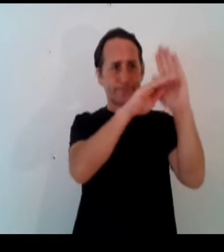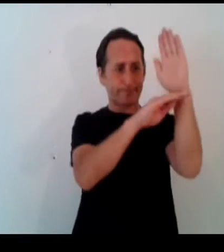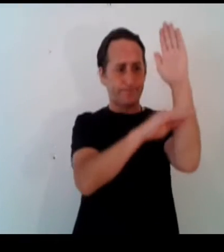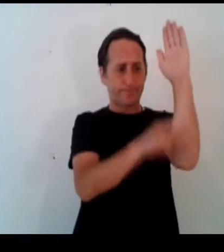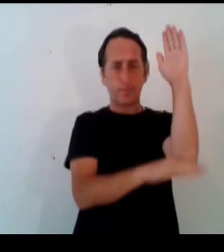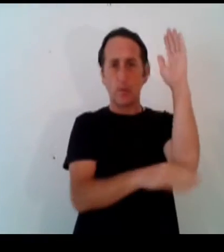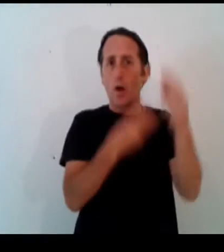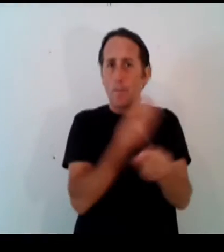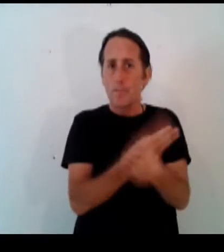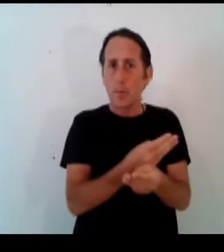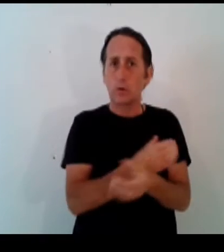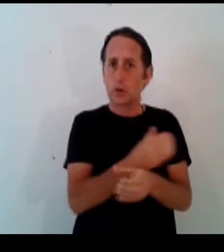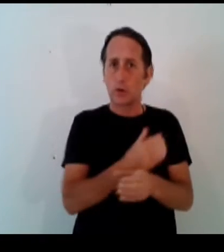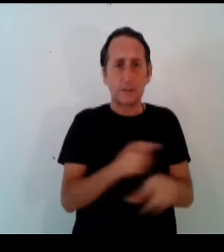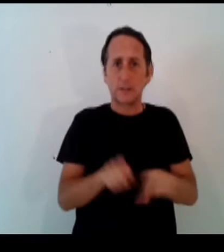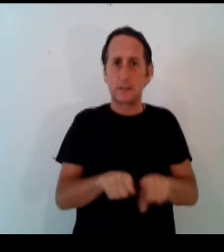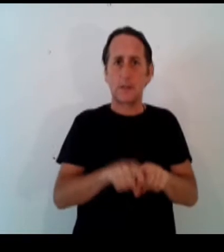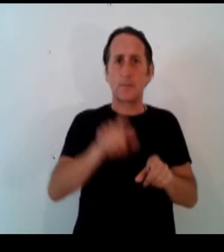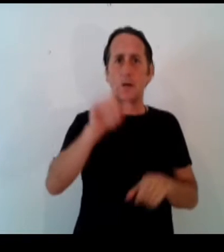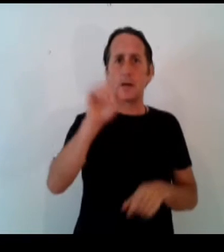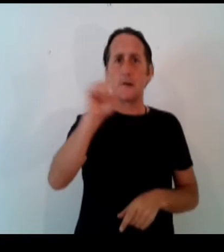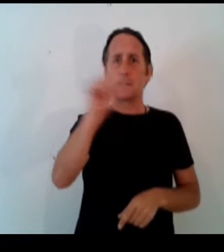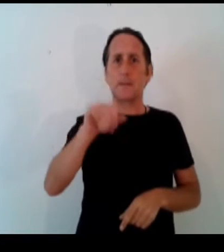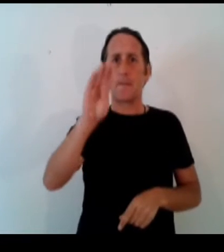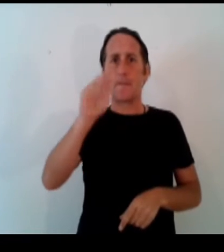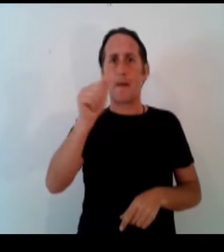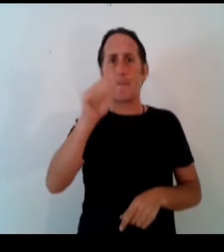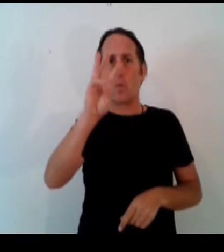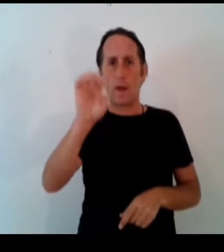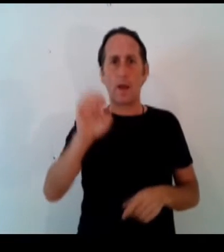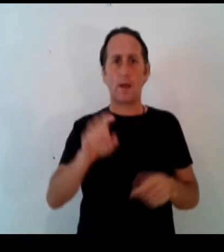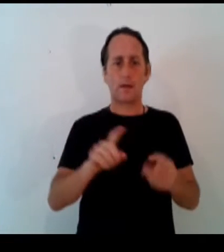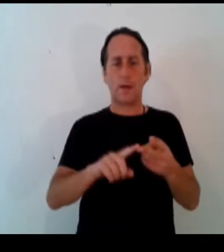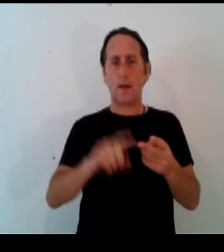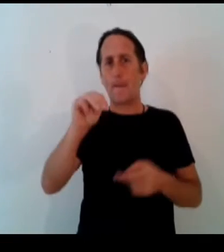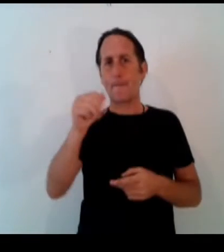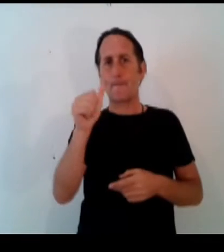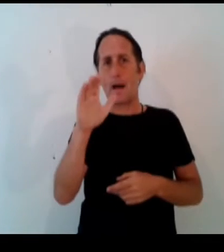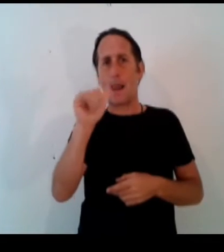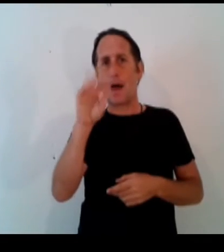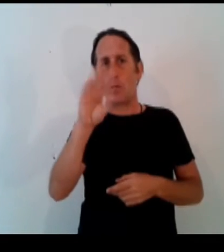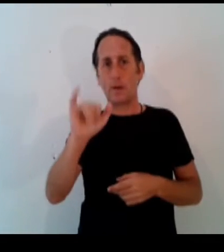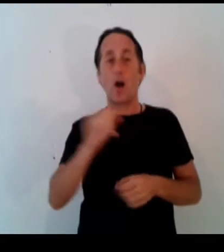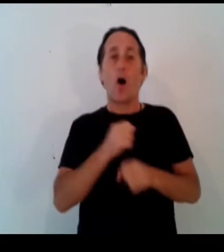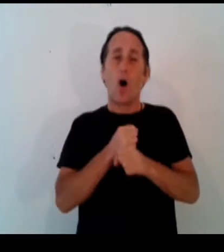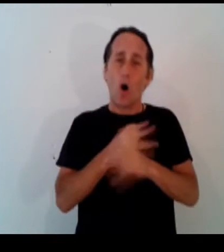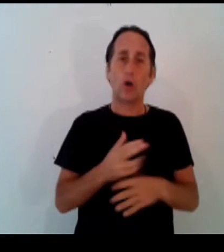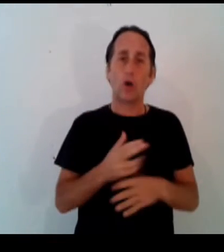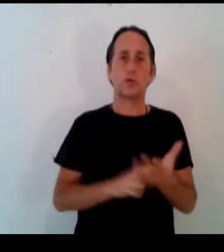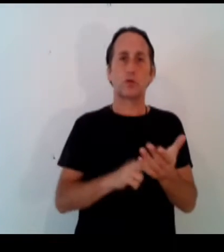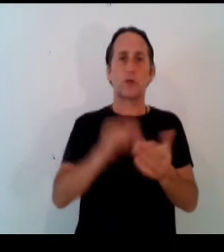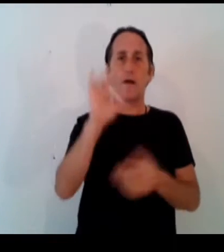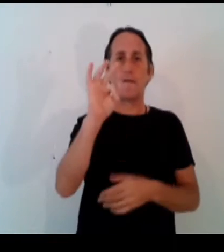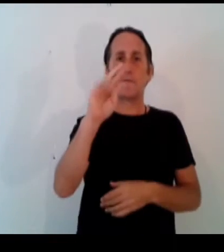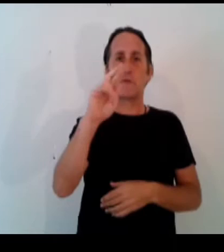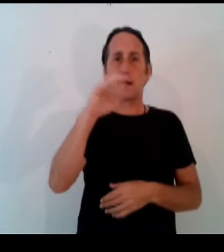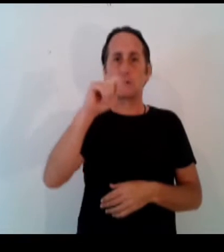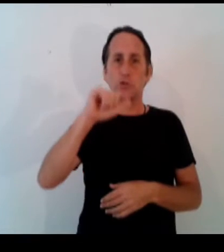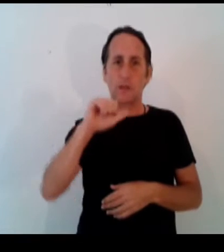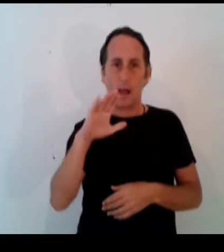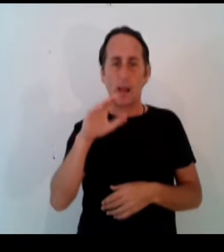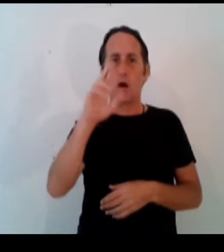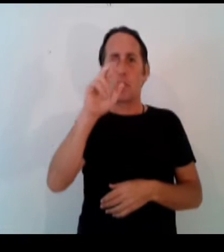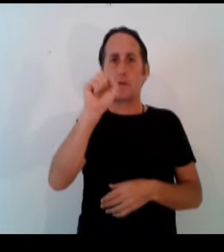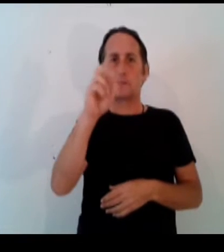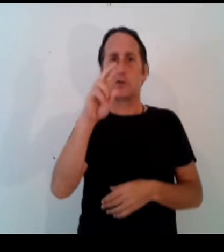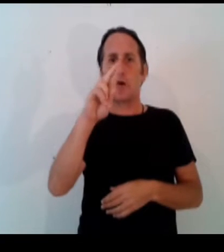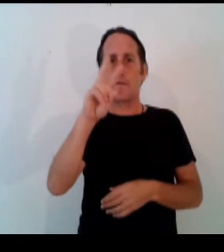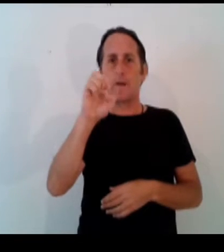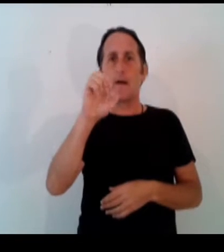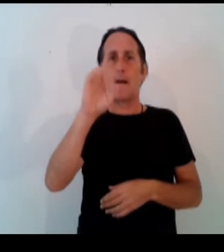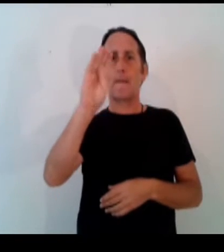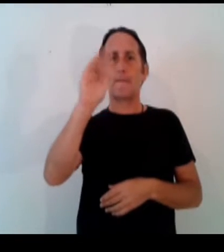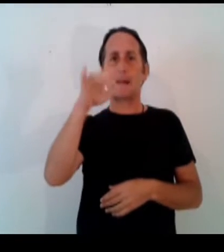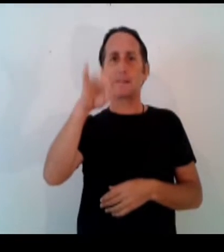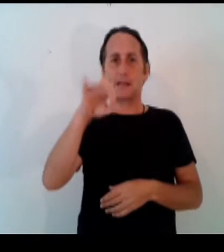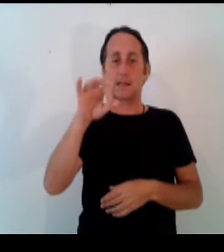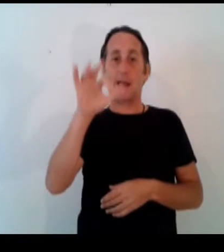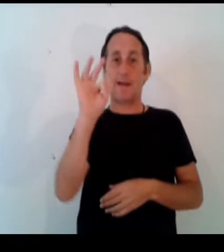Right down to the poorest countries in the world Zimbabwe or Malawi. They are all running fractional reserve banking, all the banks are printing counterfeit money